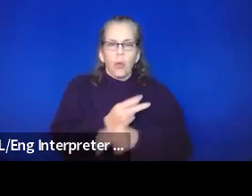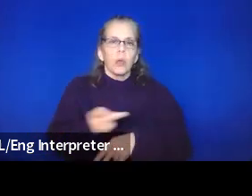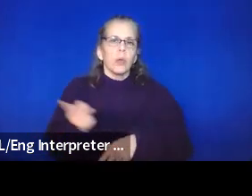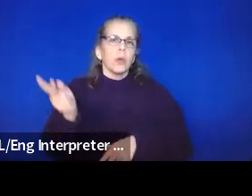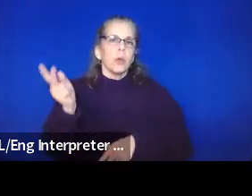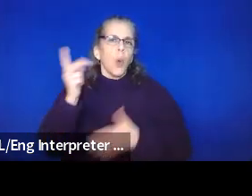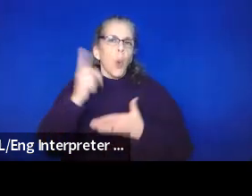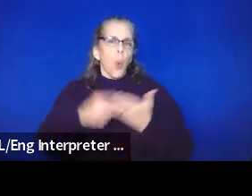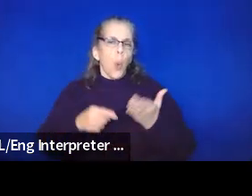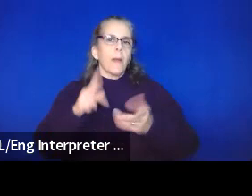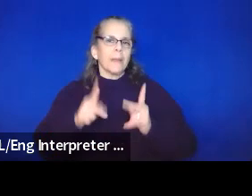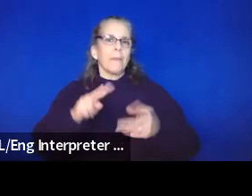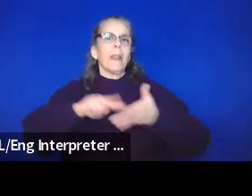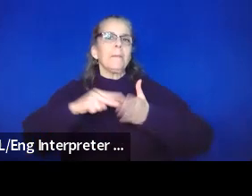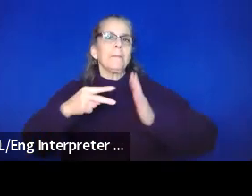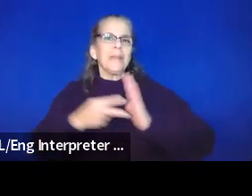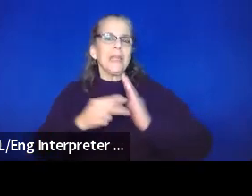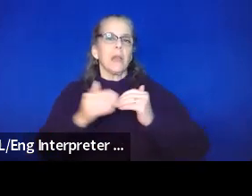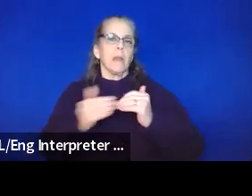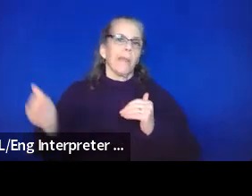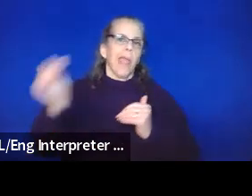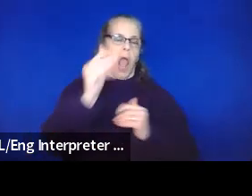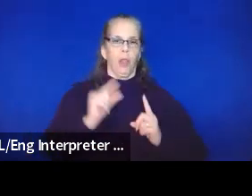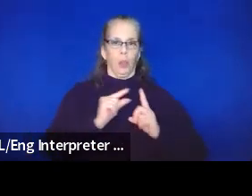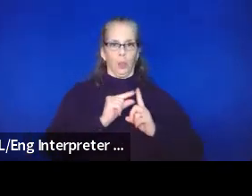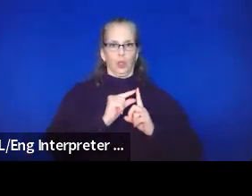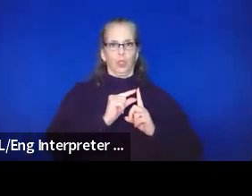they actually say. And this goes back to the quality of life.